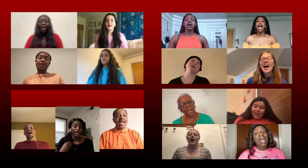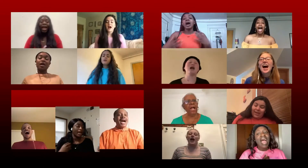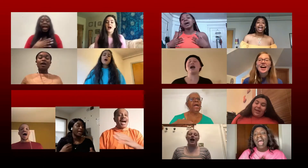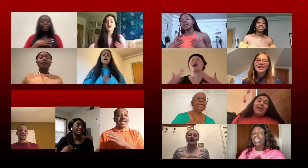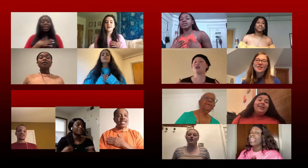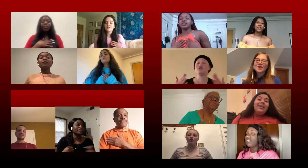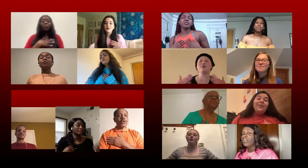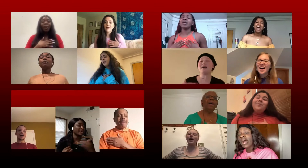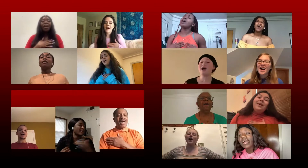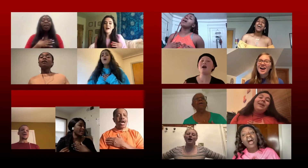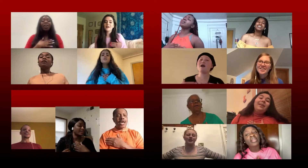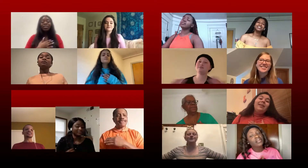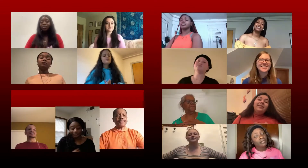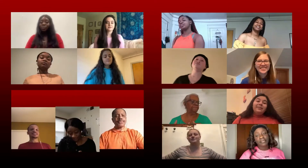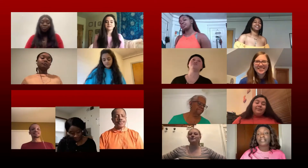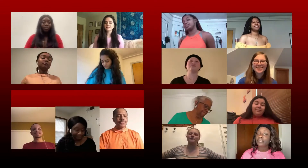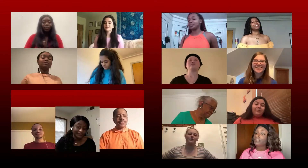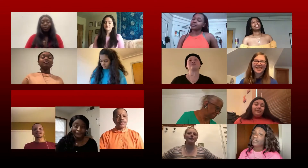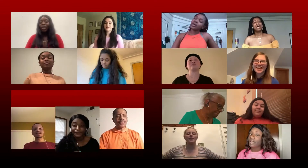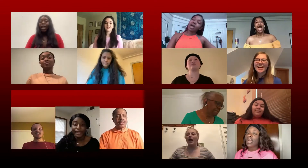I give You my heart